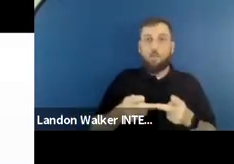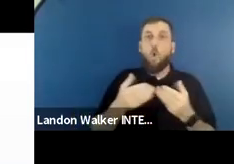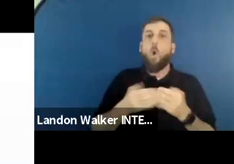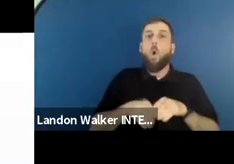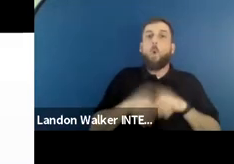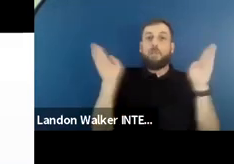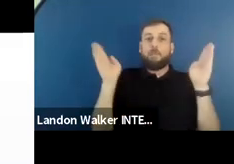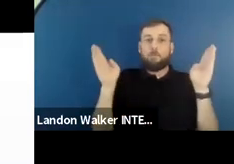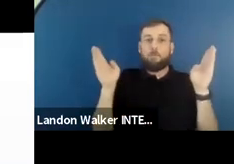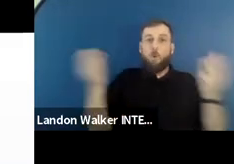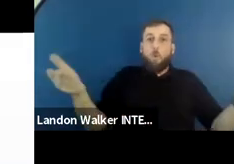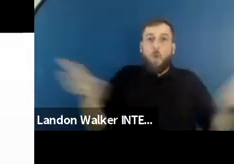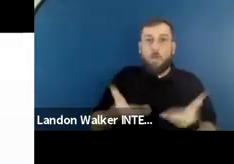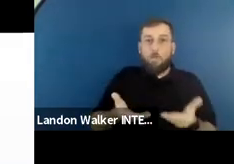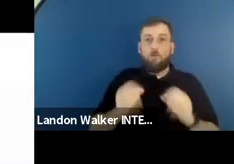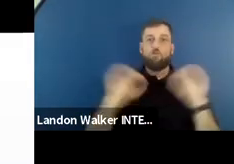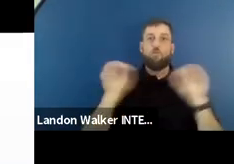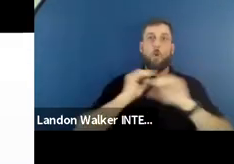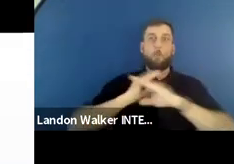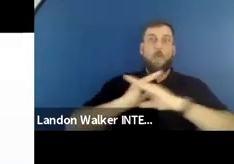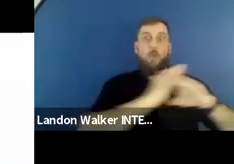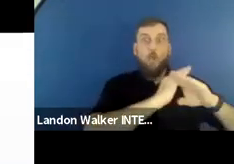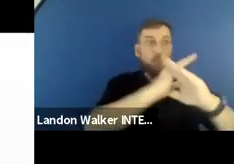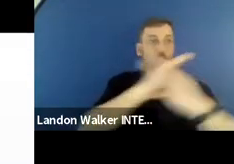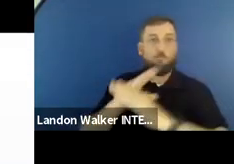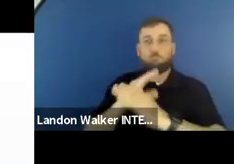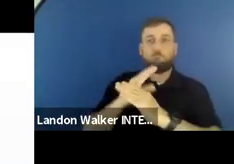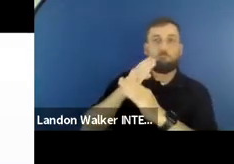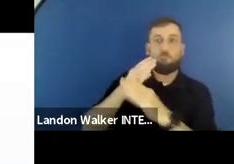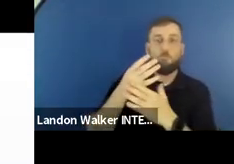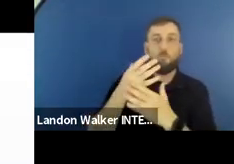put barriers between ourselves, the staff and the guests.